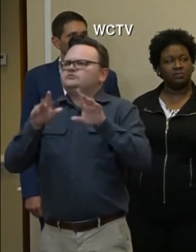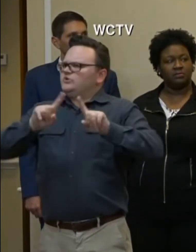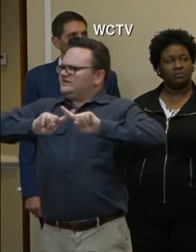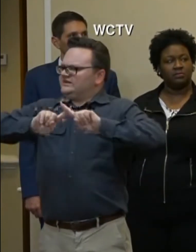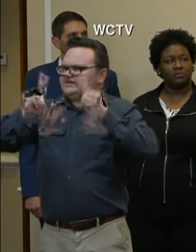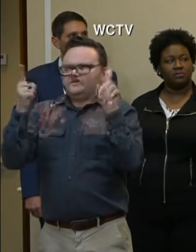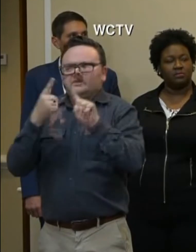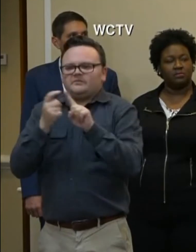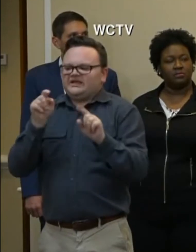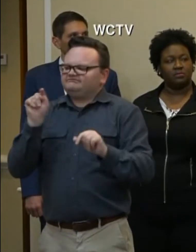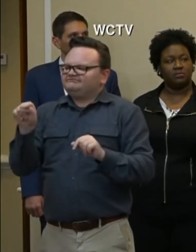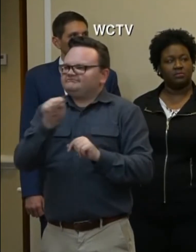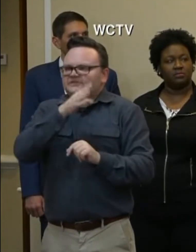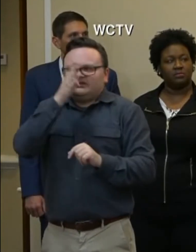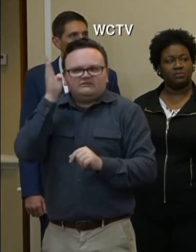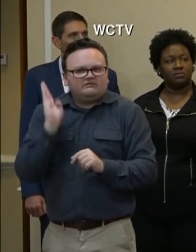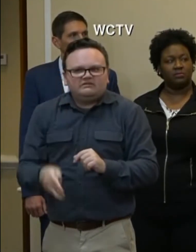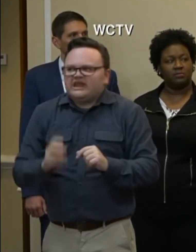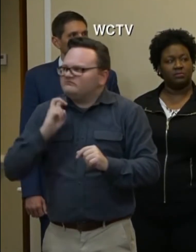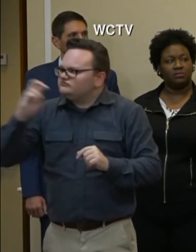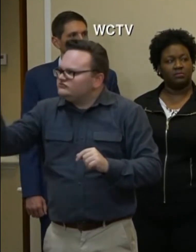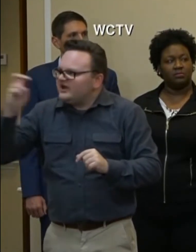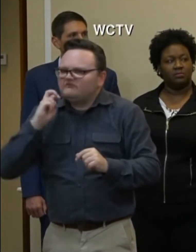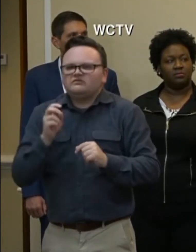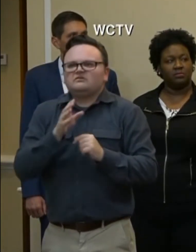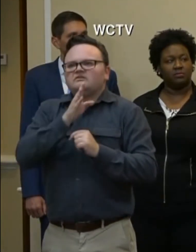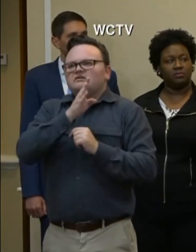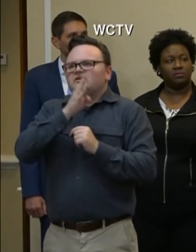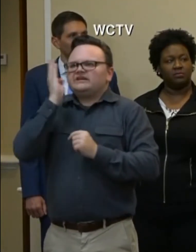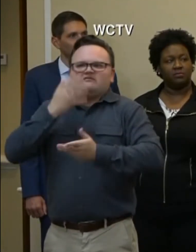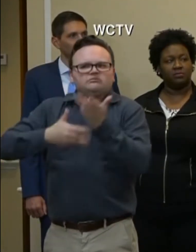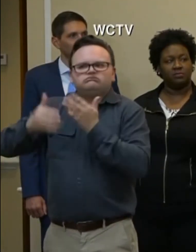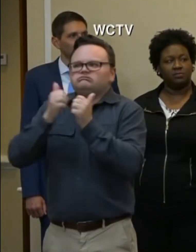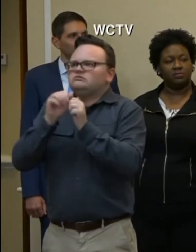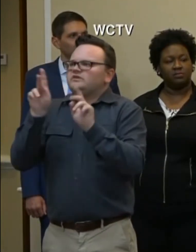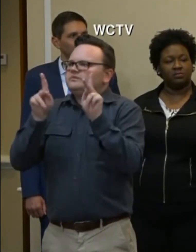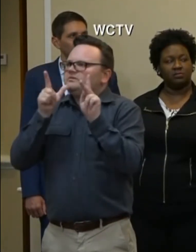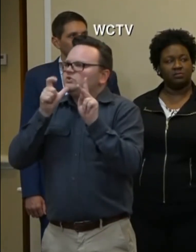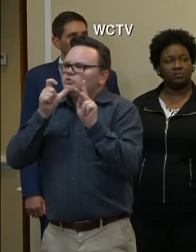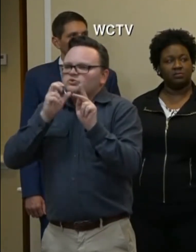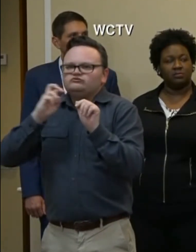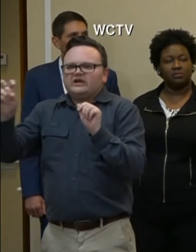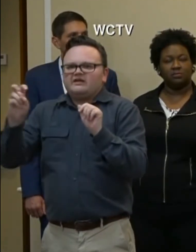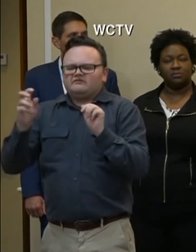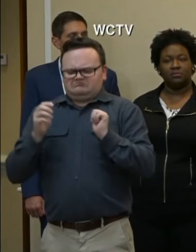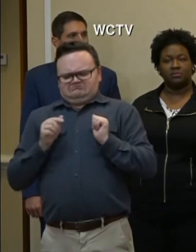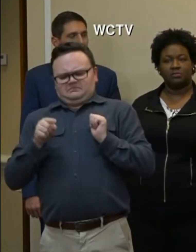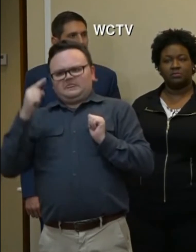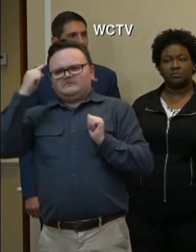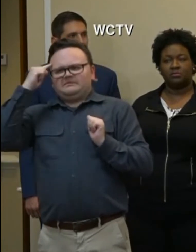was it in contact with anyone that traveled then that's when you start thinking hey well maybe they you know touch the public railing and then